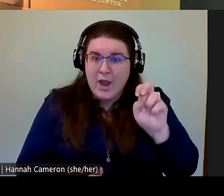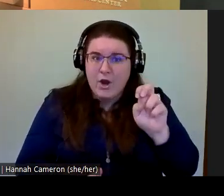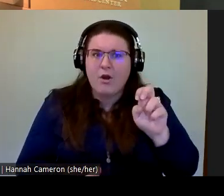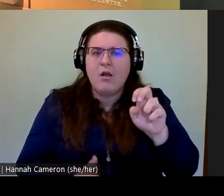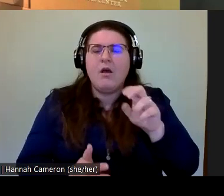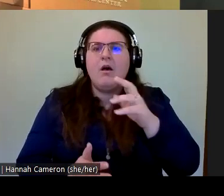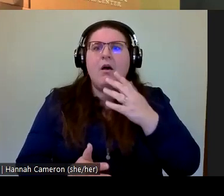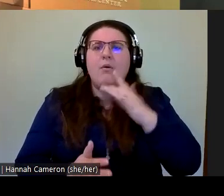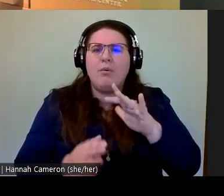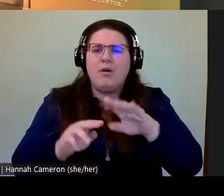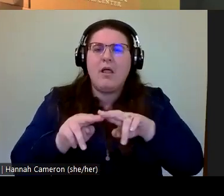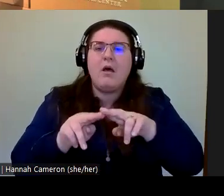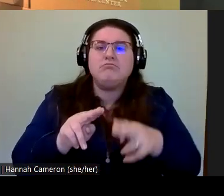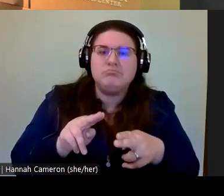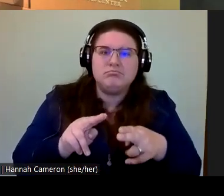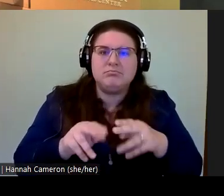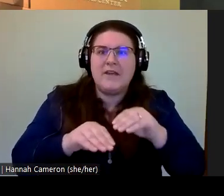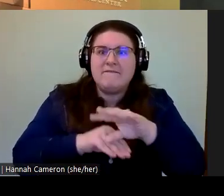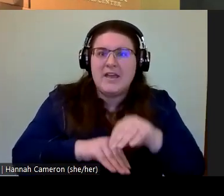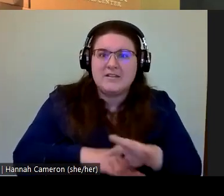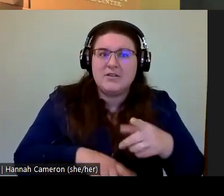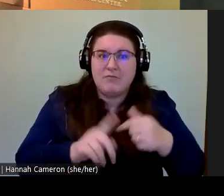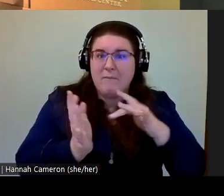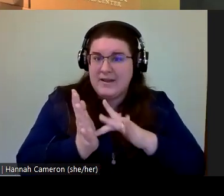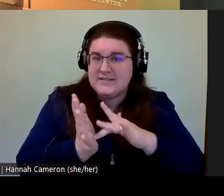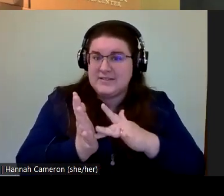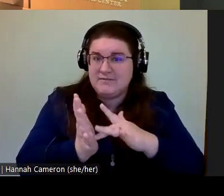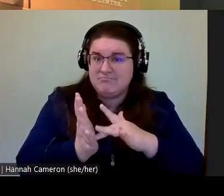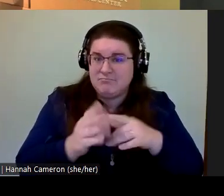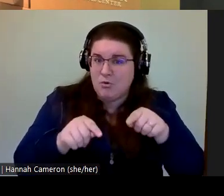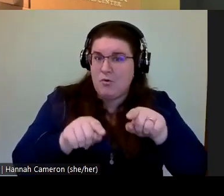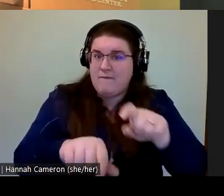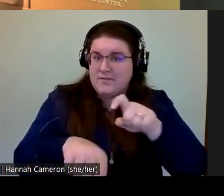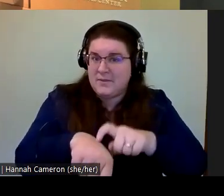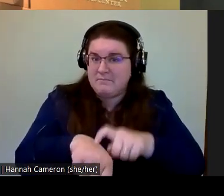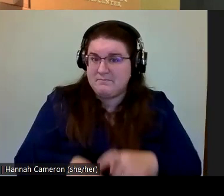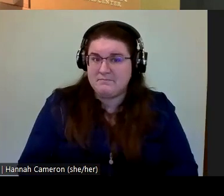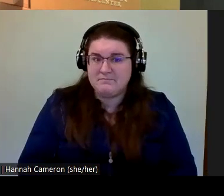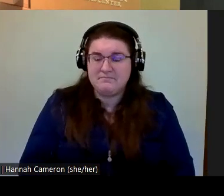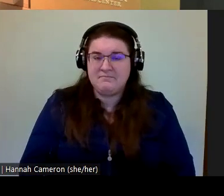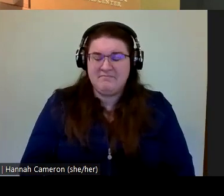the medication side effects uh over the course uh sorry I'm going a little too fast so what